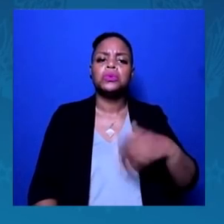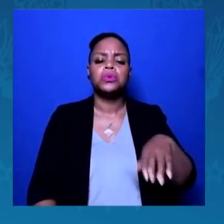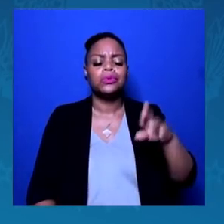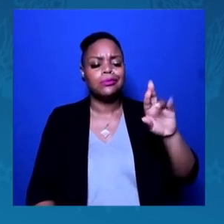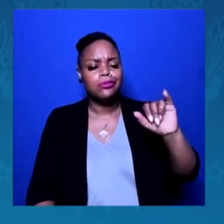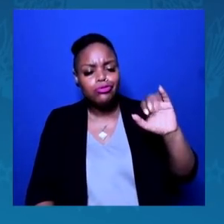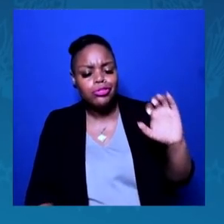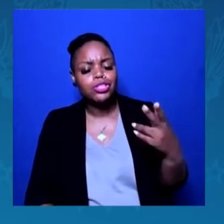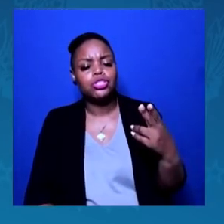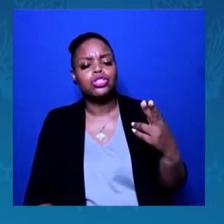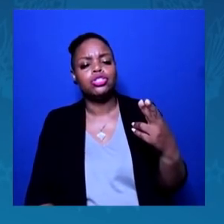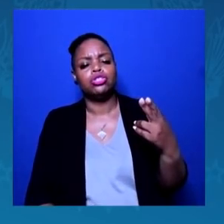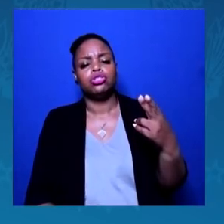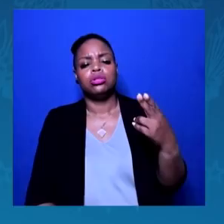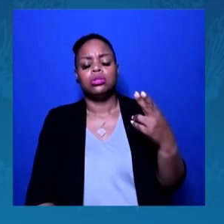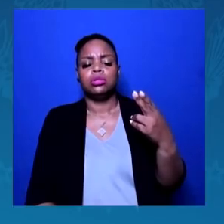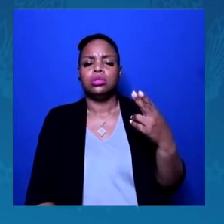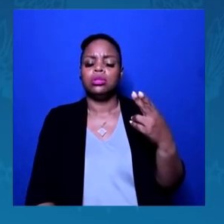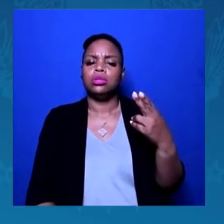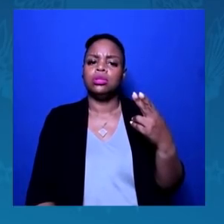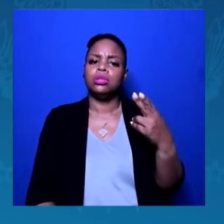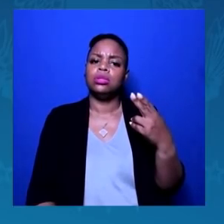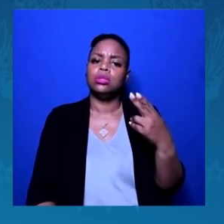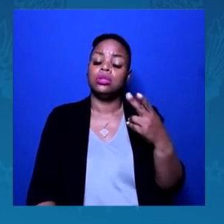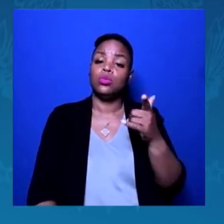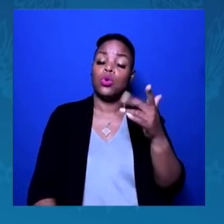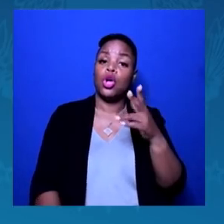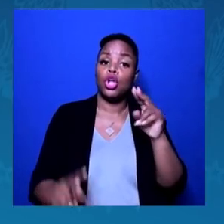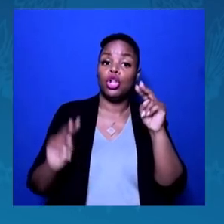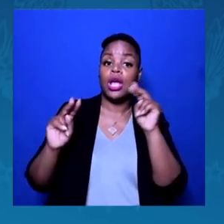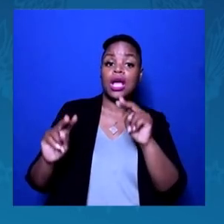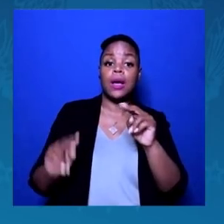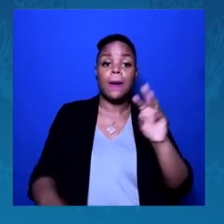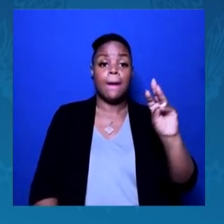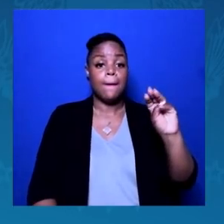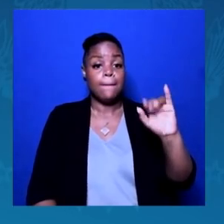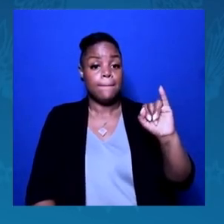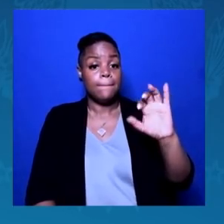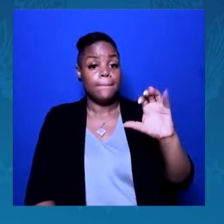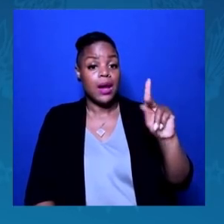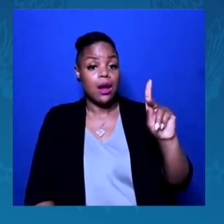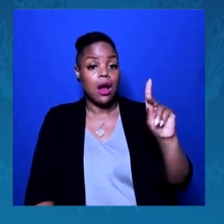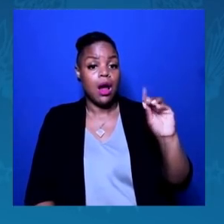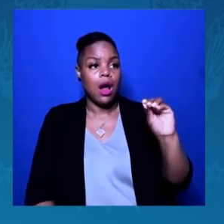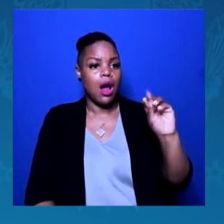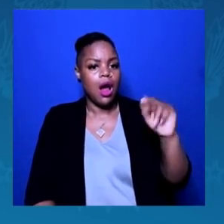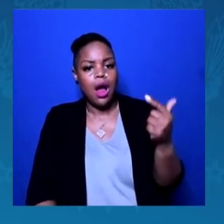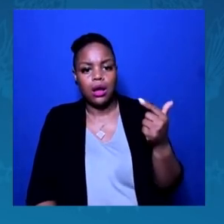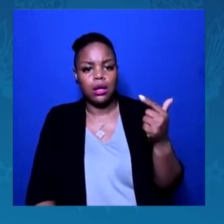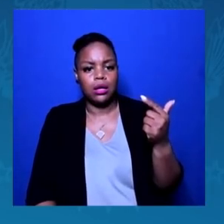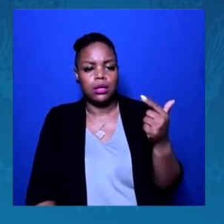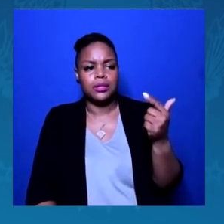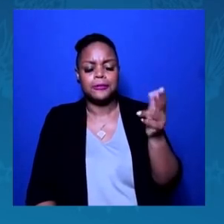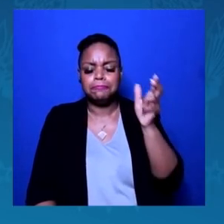and what is happening in terms of erosion there. We are seeing the same kind of issues in the United States and what we can do together.